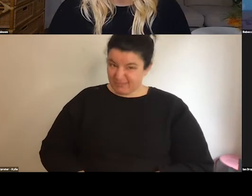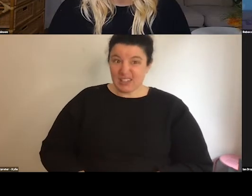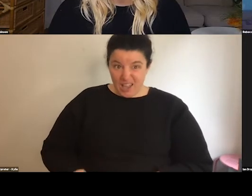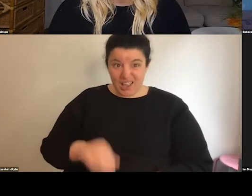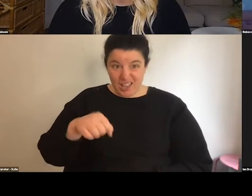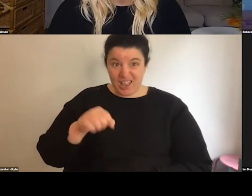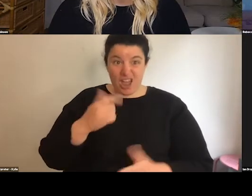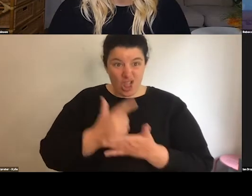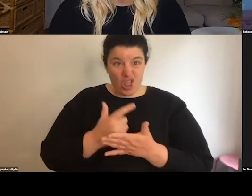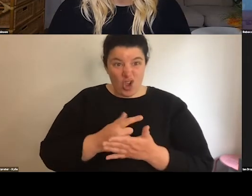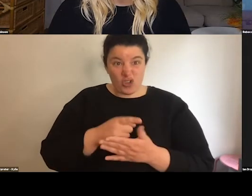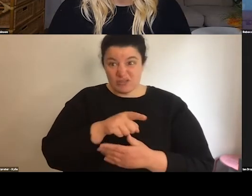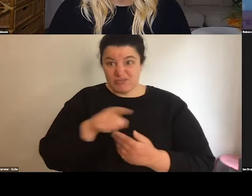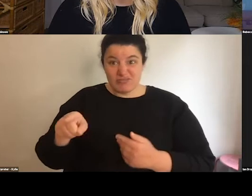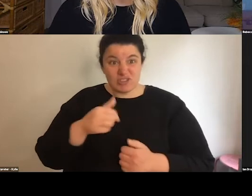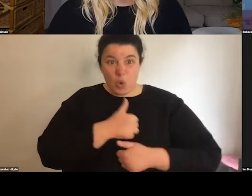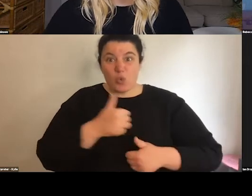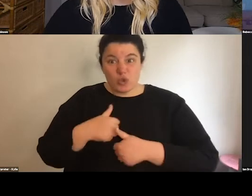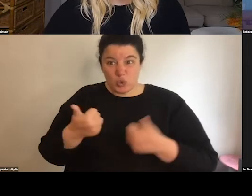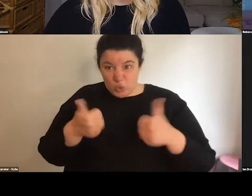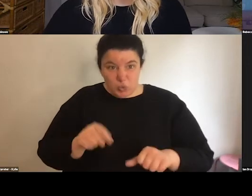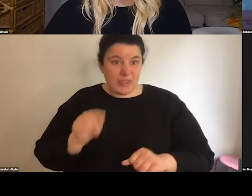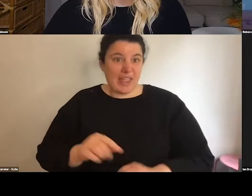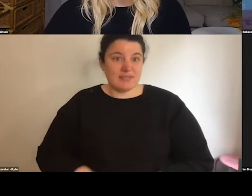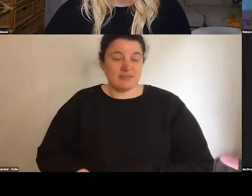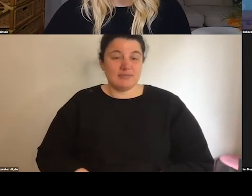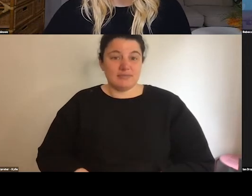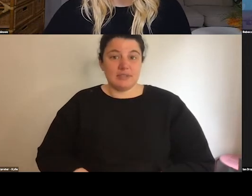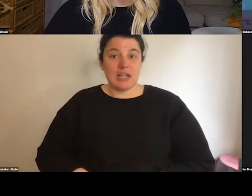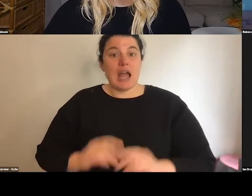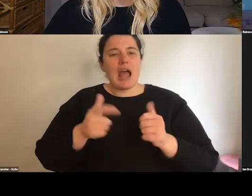A lot of finding back not long after September 11 when we were deployed